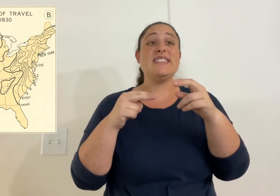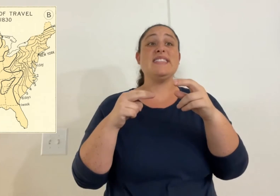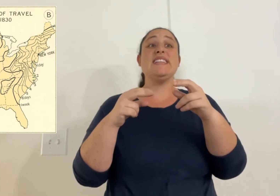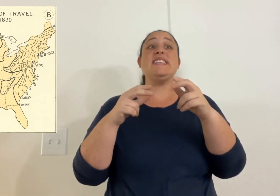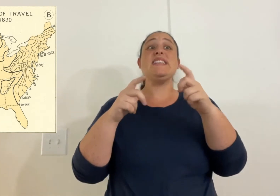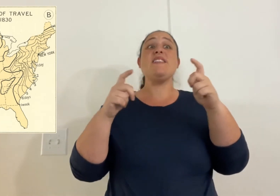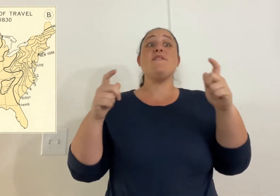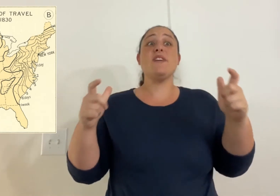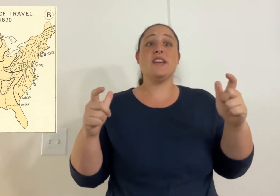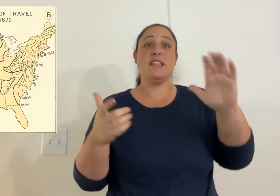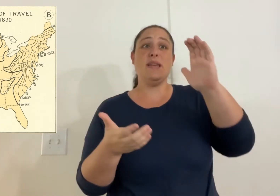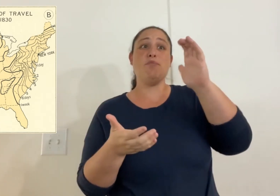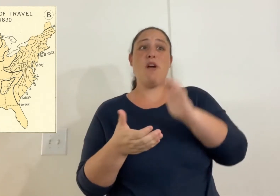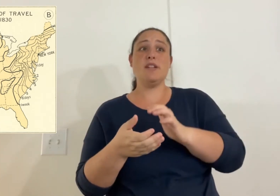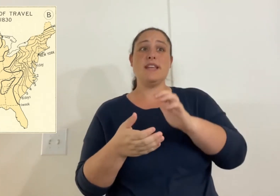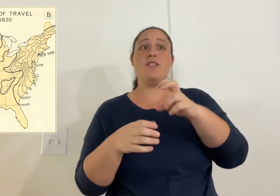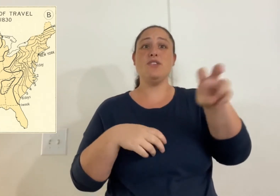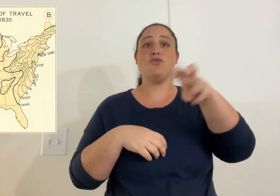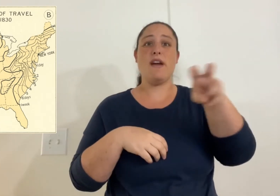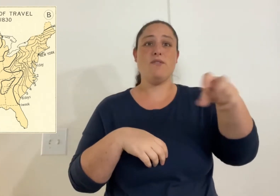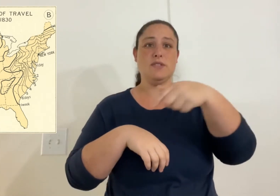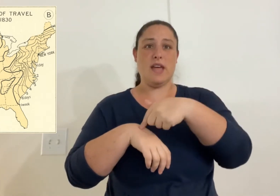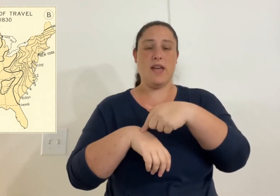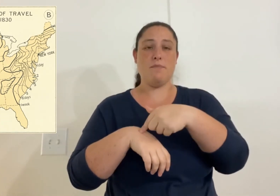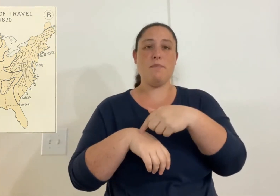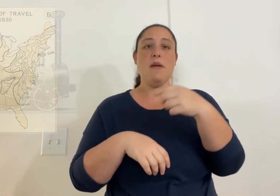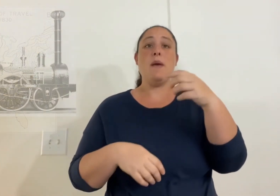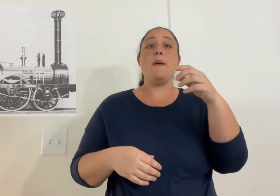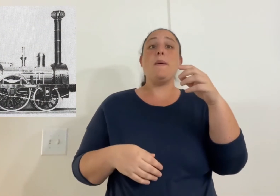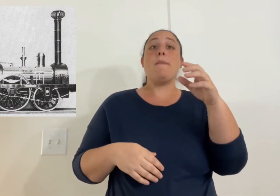This significantly brought travel time down.